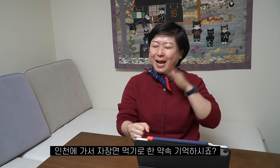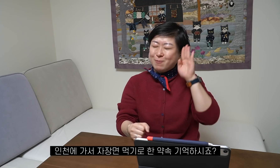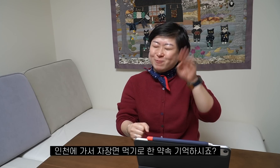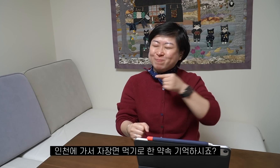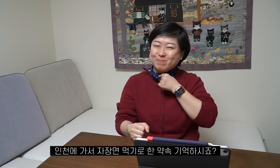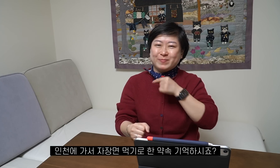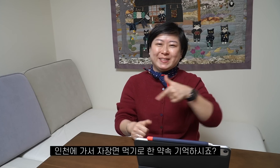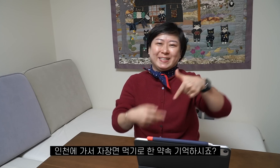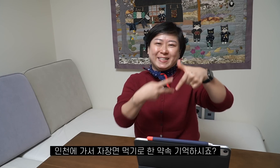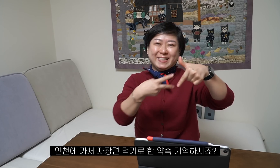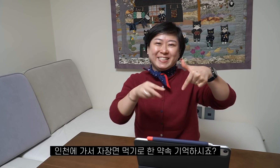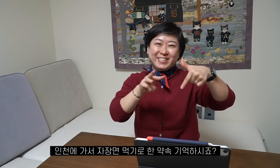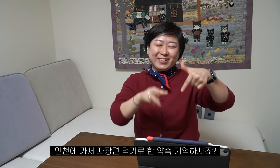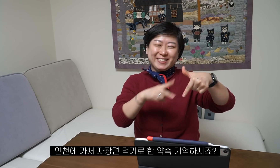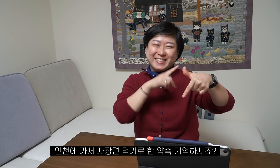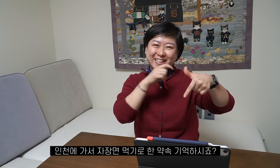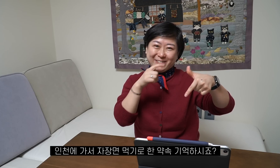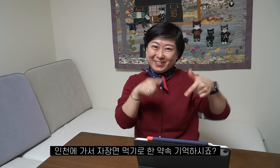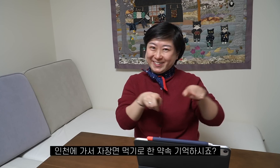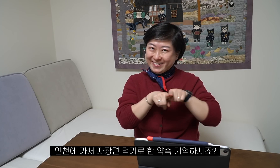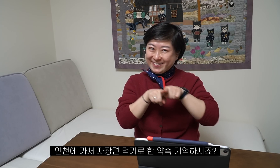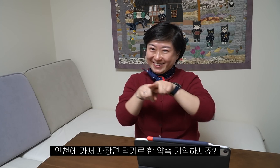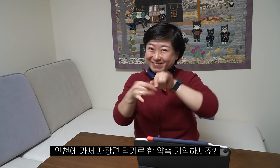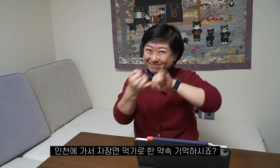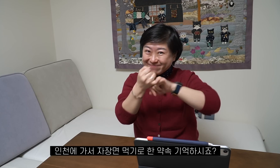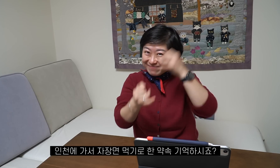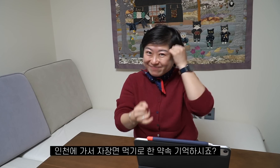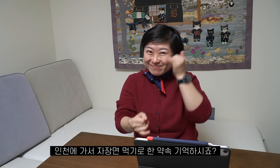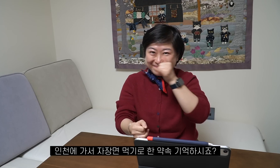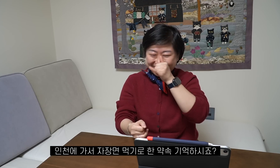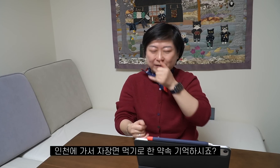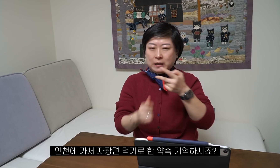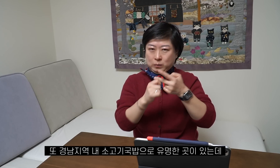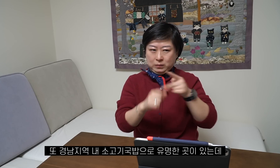Do you remember our promise to go to Incheon and eat Jajangmyeon?